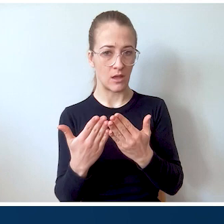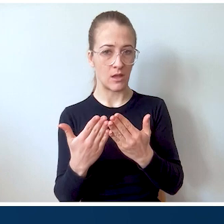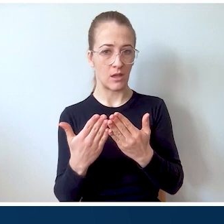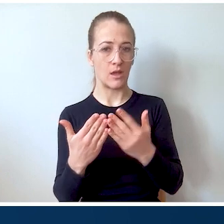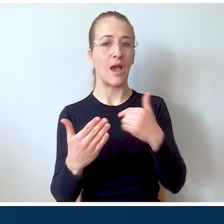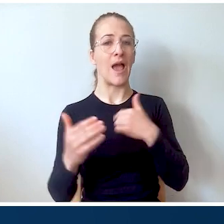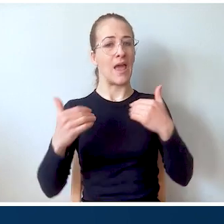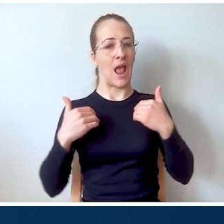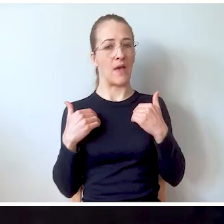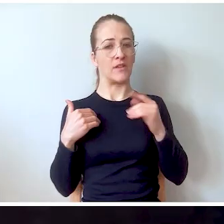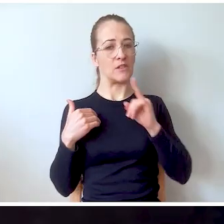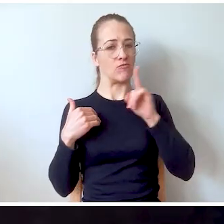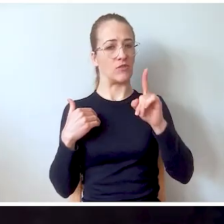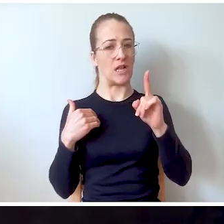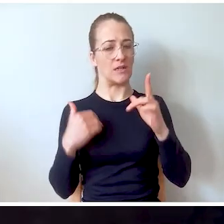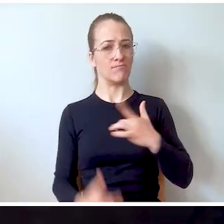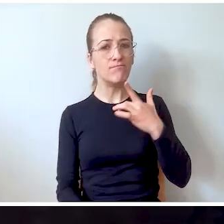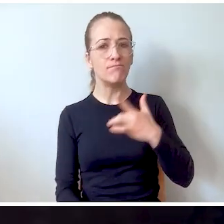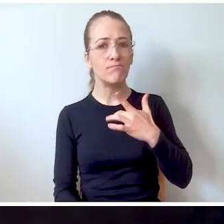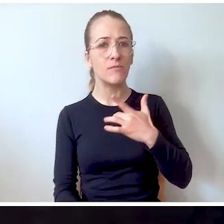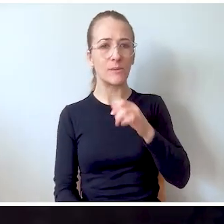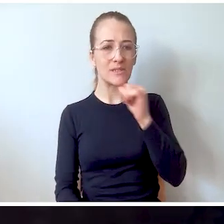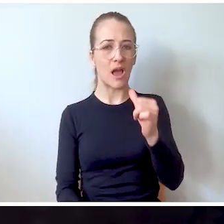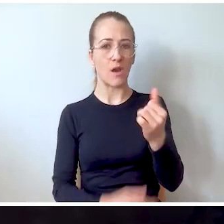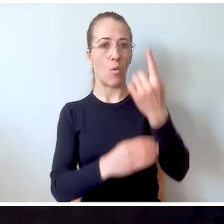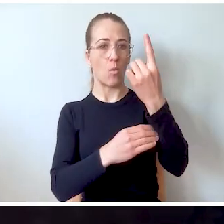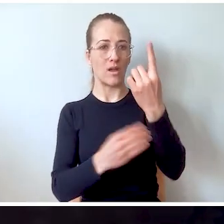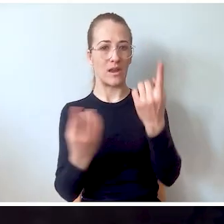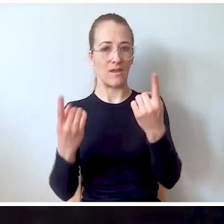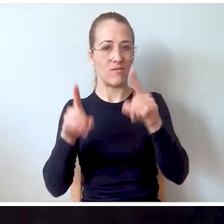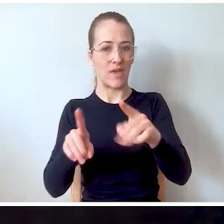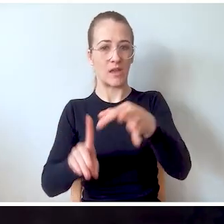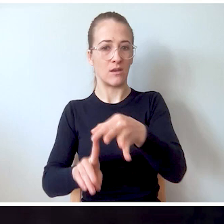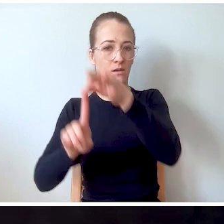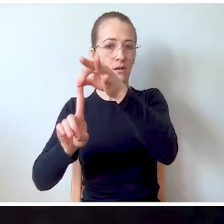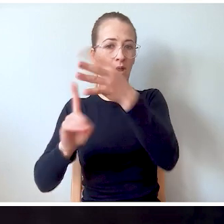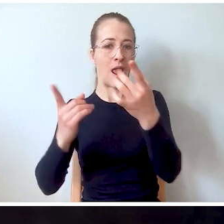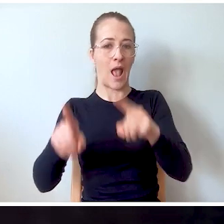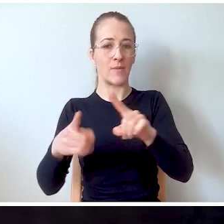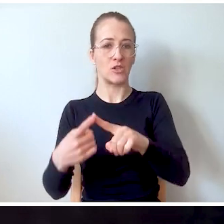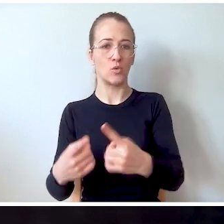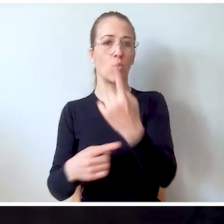And I had this real sense that this was not a singular event that happened to a singular person.